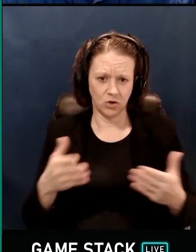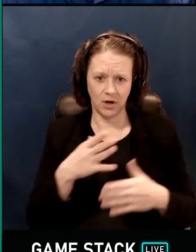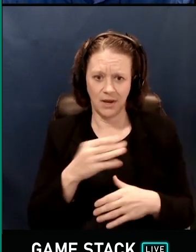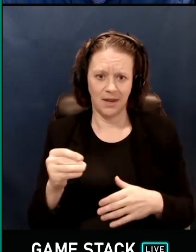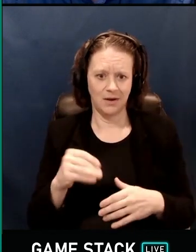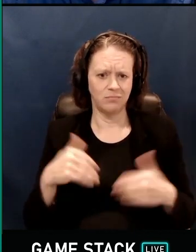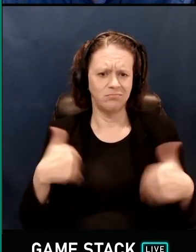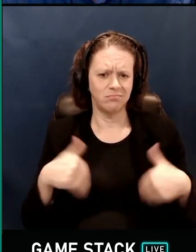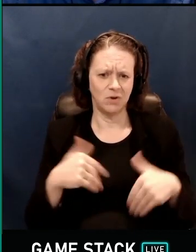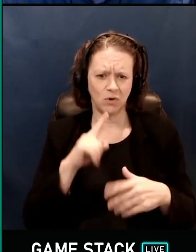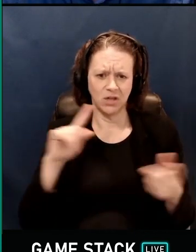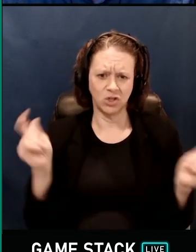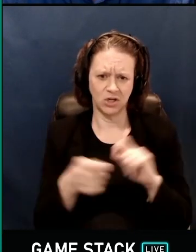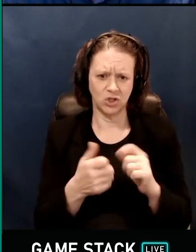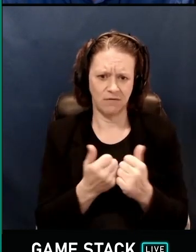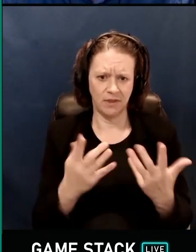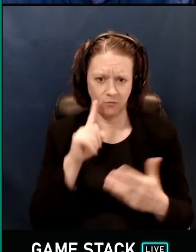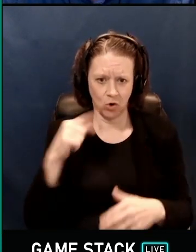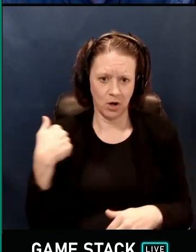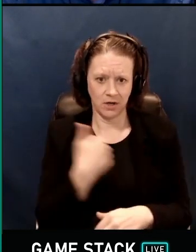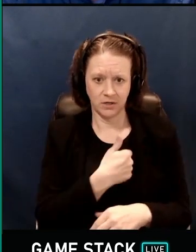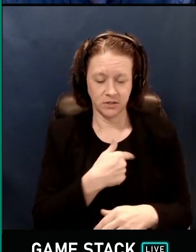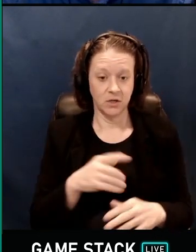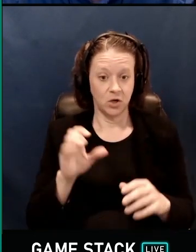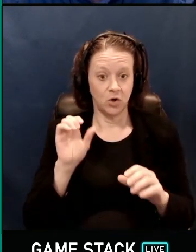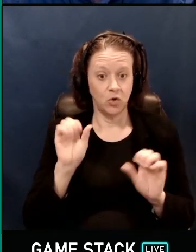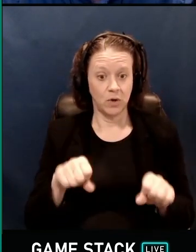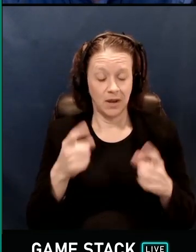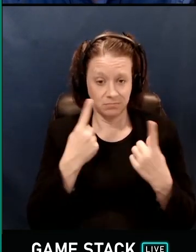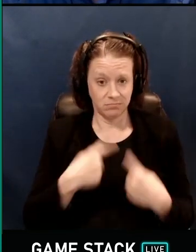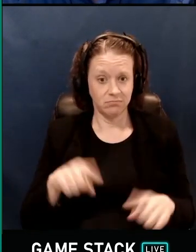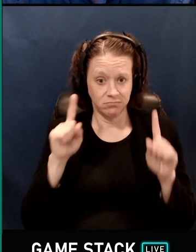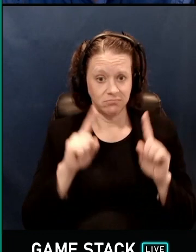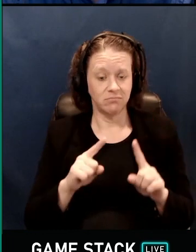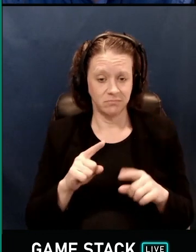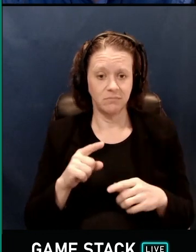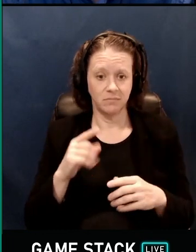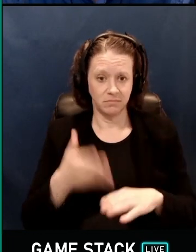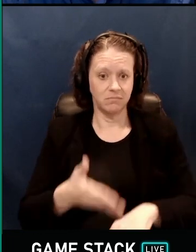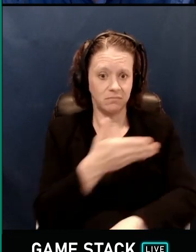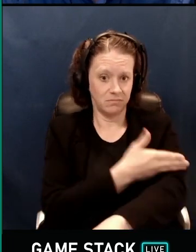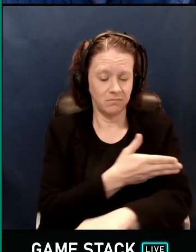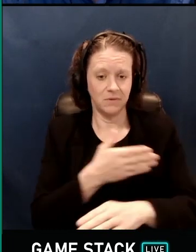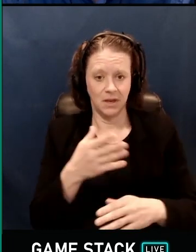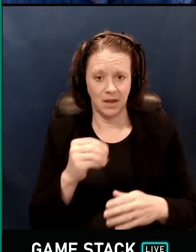You can easily achieve build performance improvement, and cost savings at the same time.